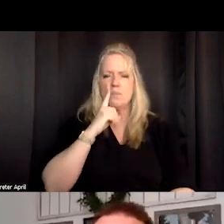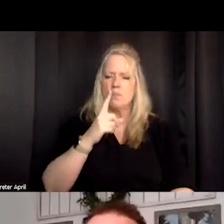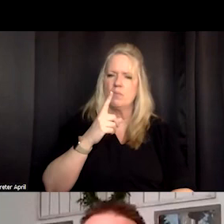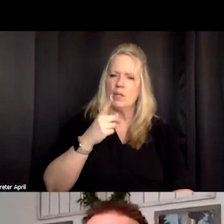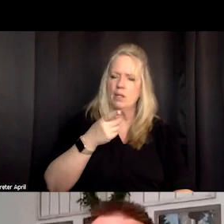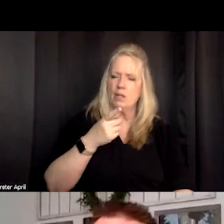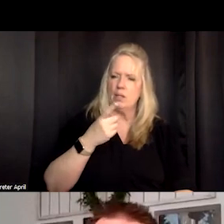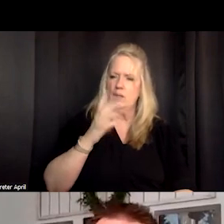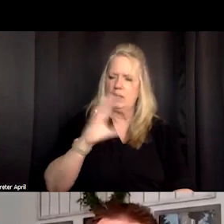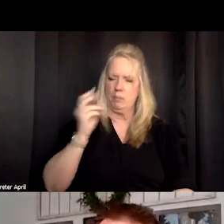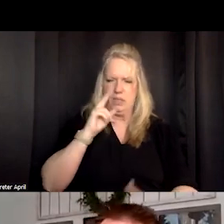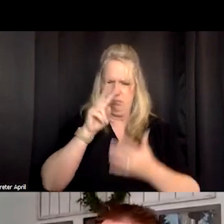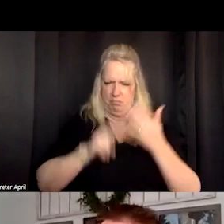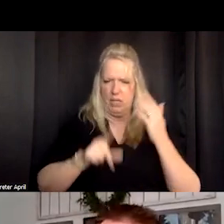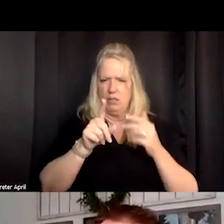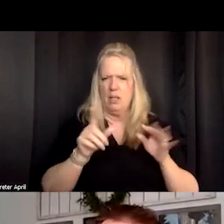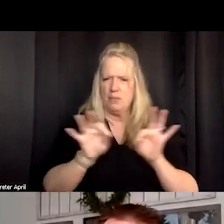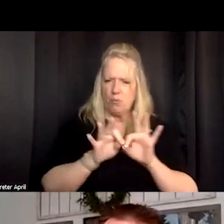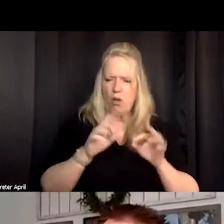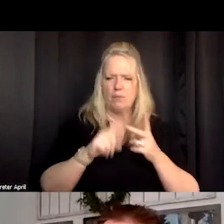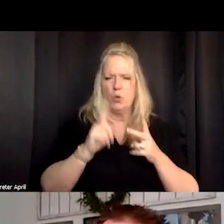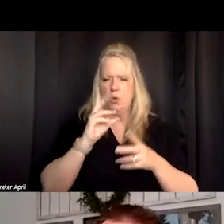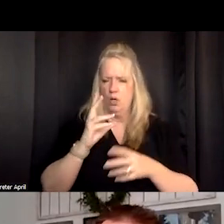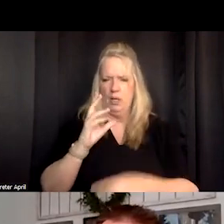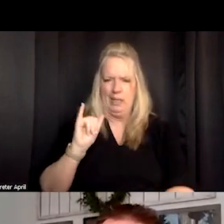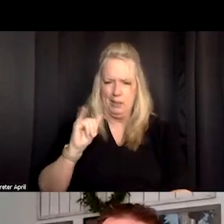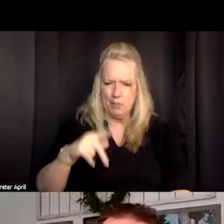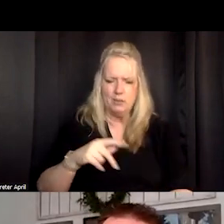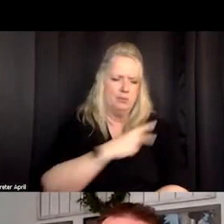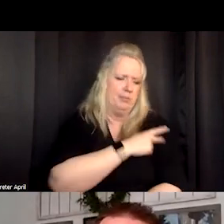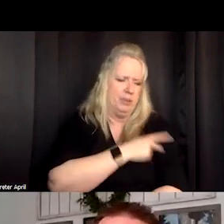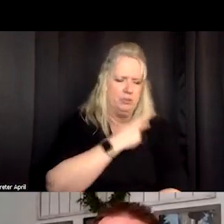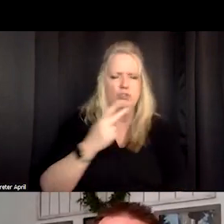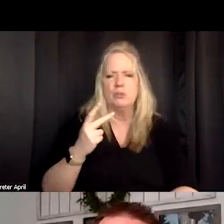AT COST OF IN PATIENT CARE FOR INDIVIDUALS AND THIS WOULD BE BASED ON COMMERCIAL AND